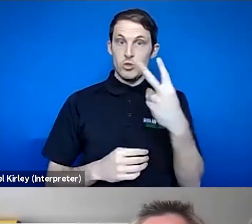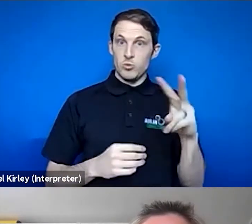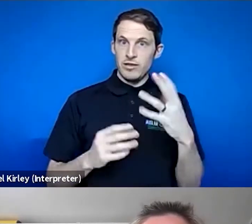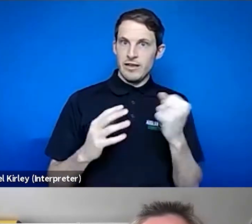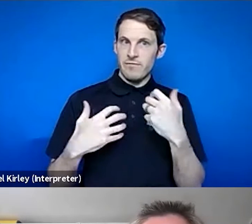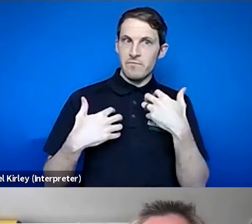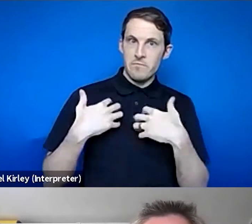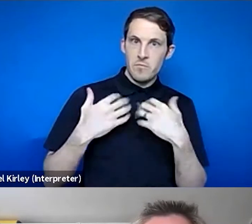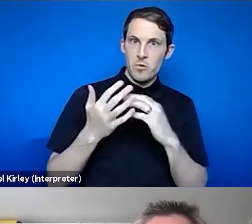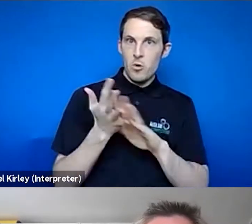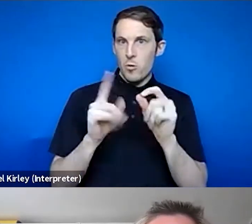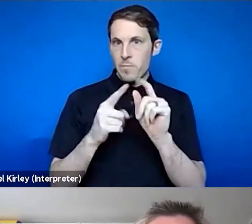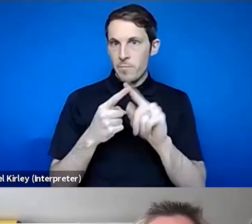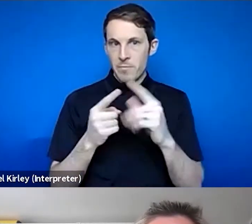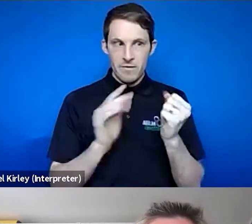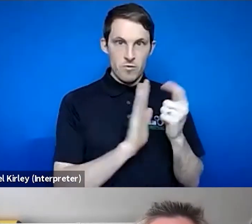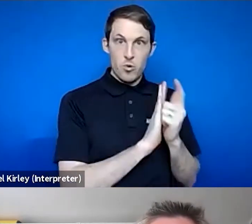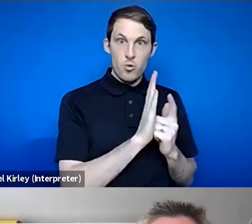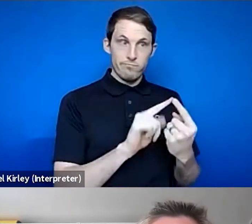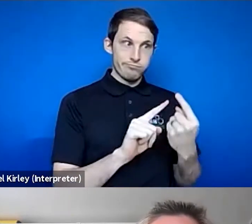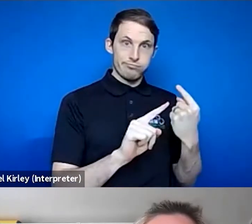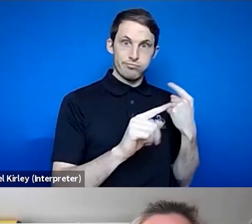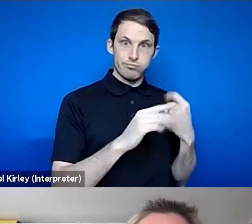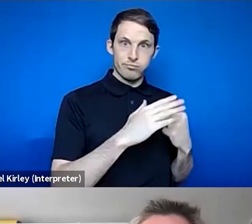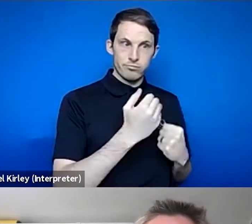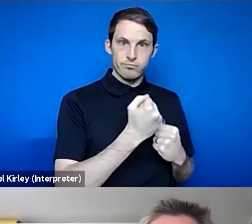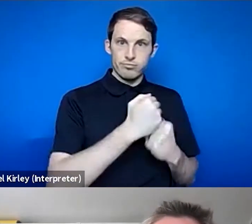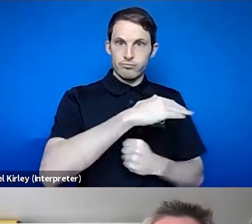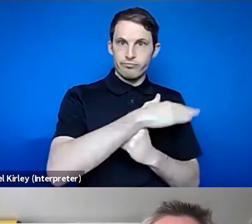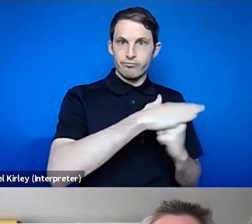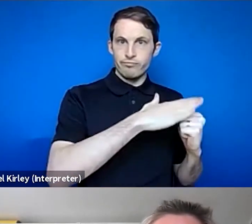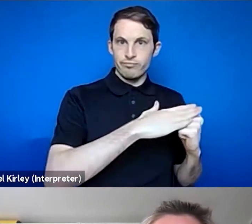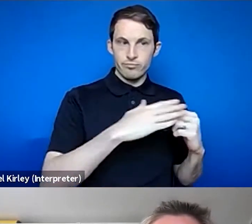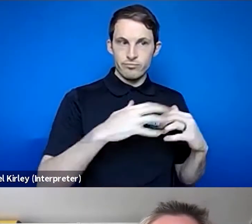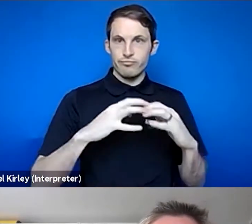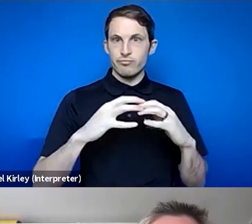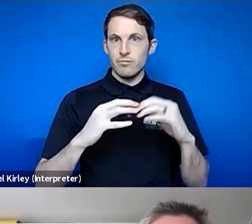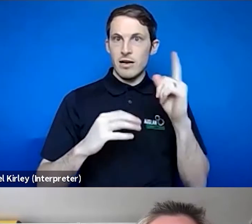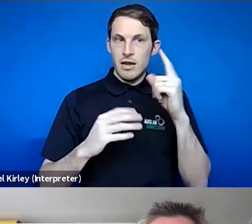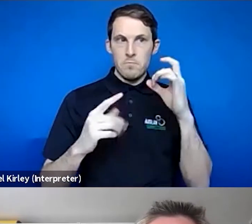it, remain as important as ever because this year especially as shown us all that human